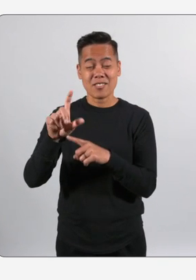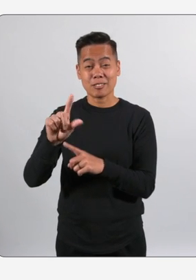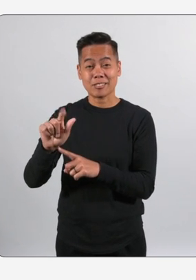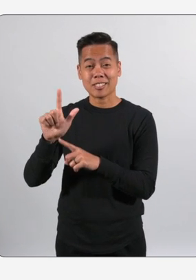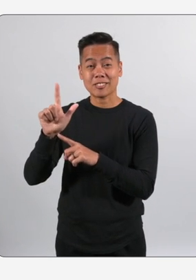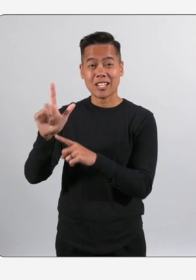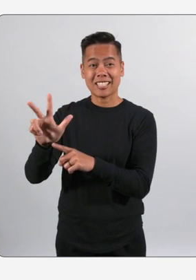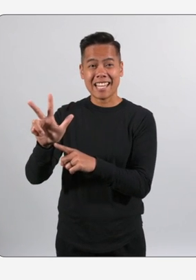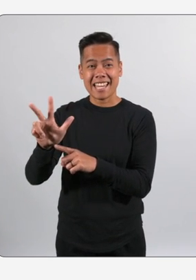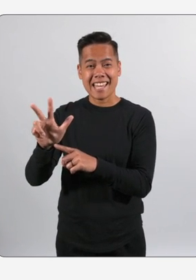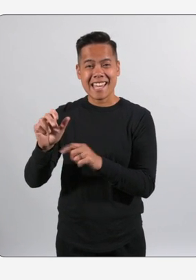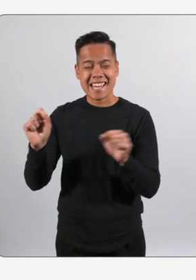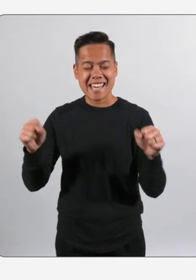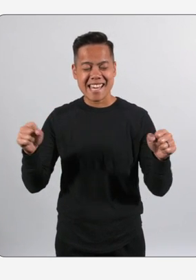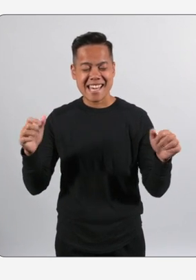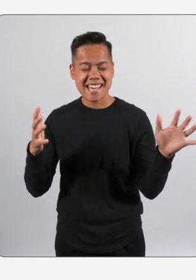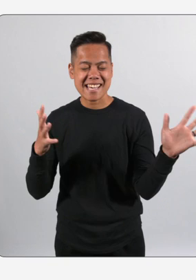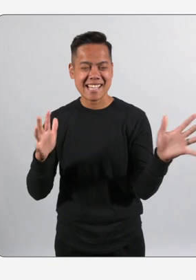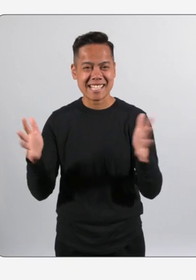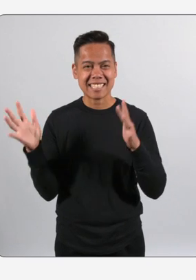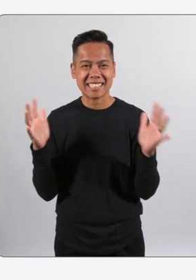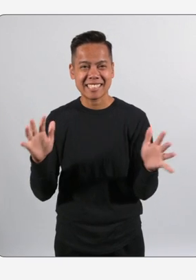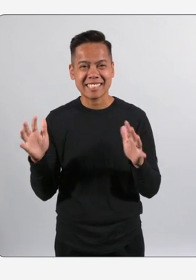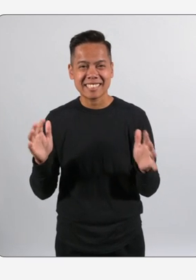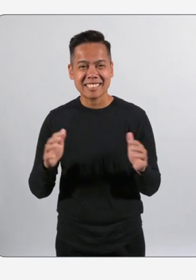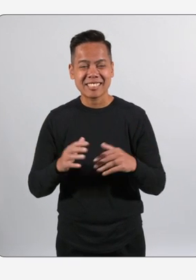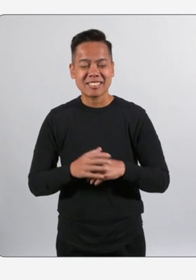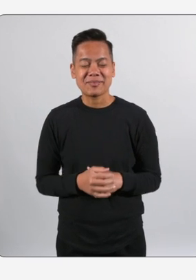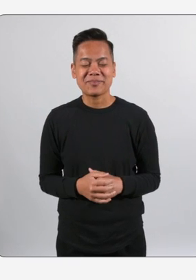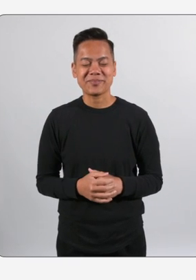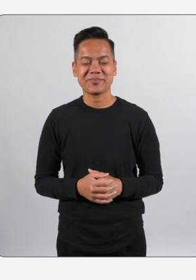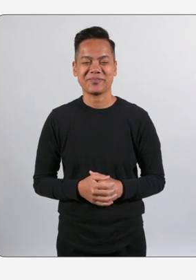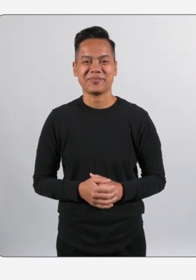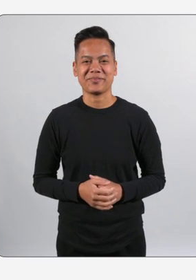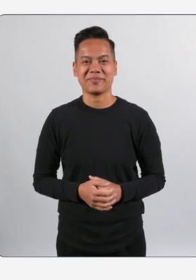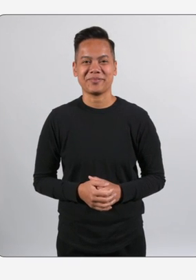Yes! .